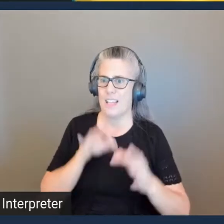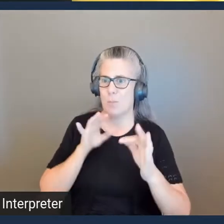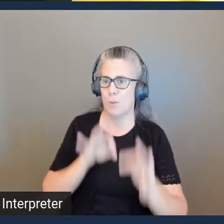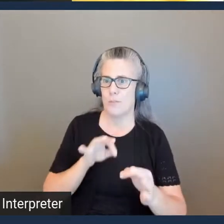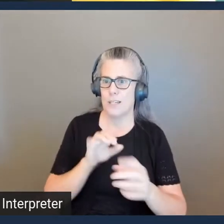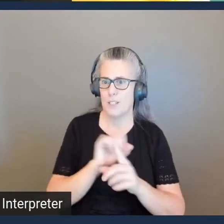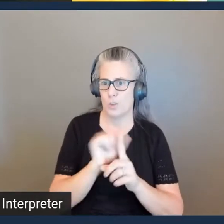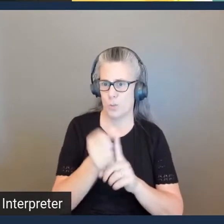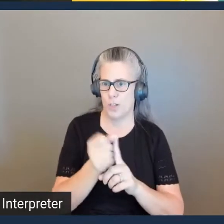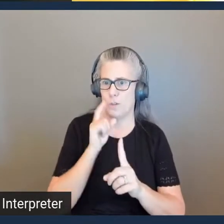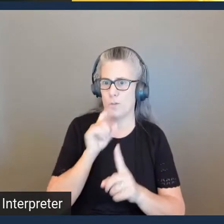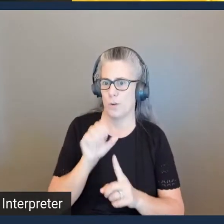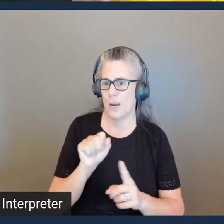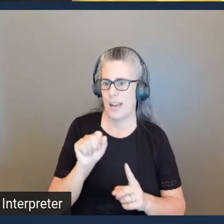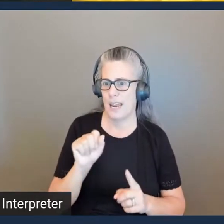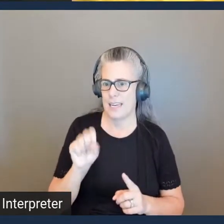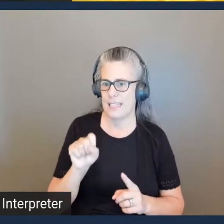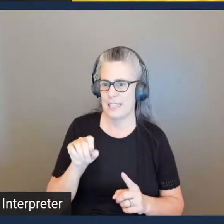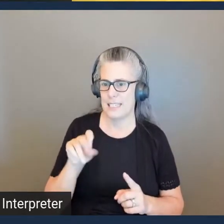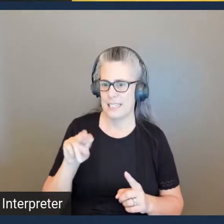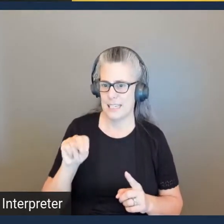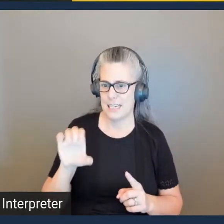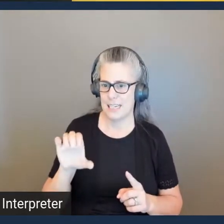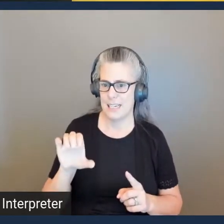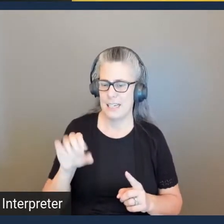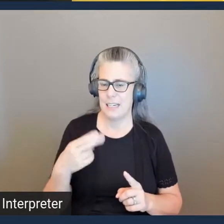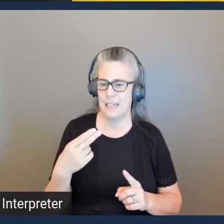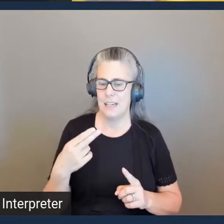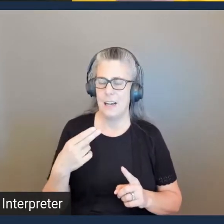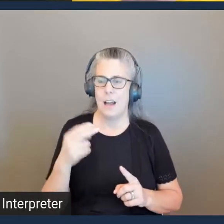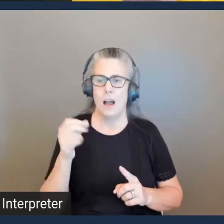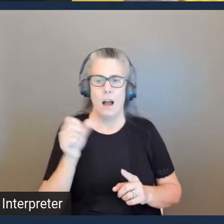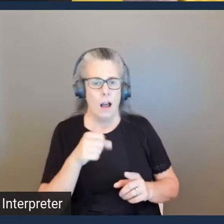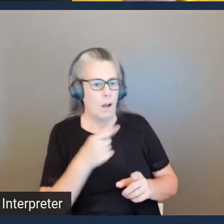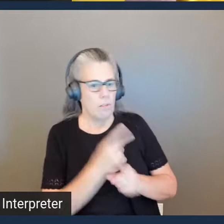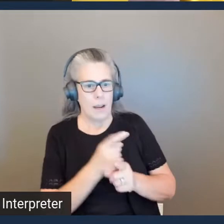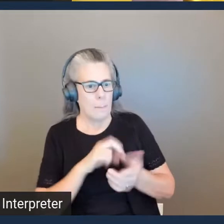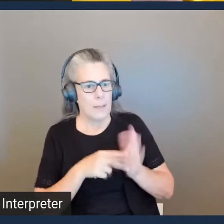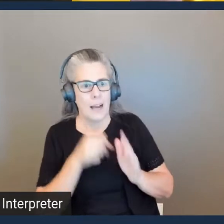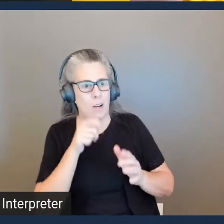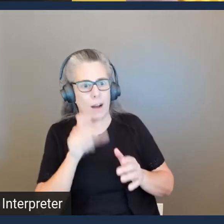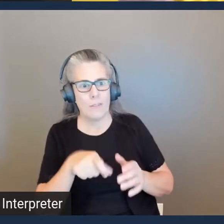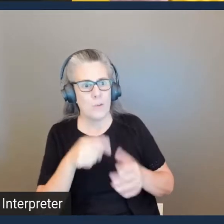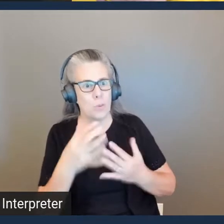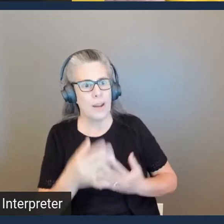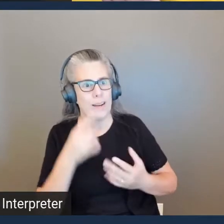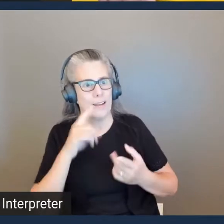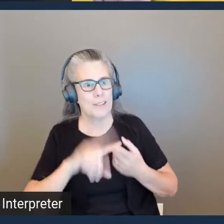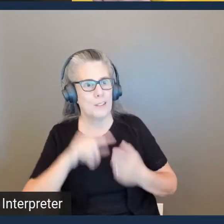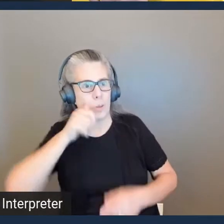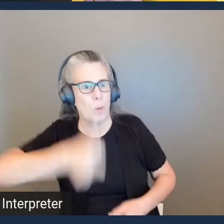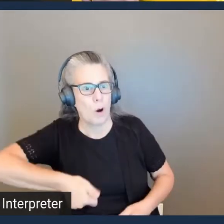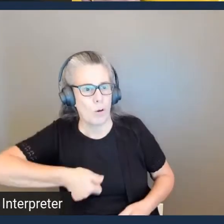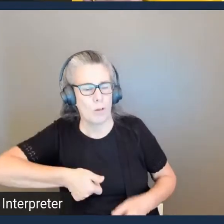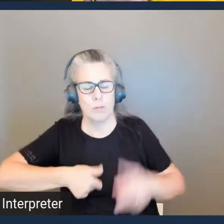to get that information back. - Yeah, so. Like it comes with that pretty quick. Yeah, here we are talking about a matter of seconds, two minutes depending upon the size